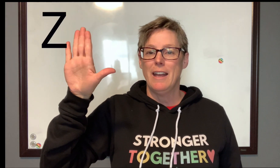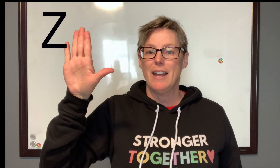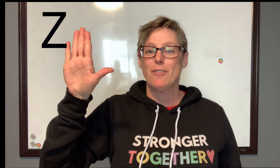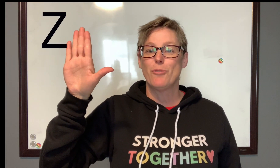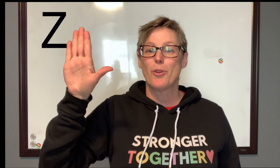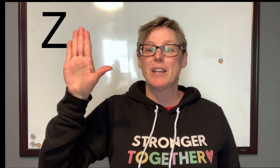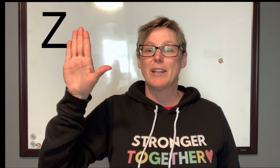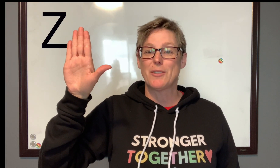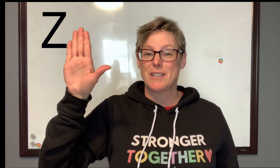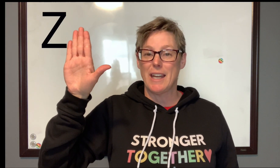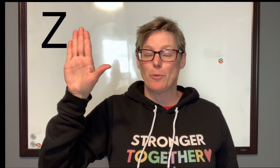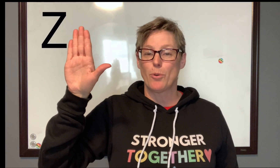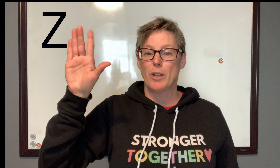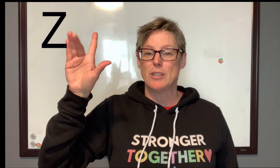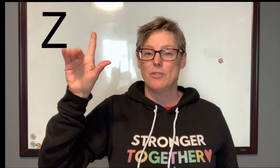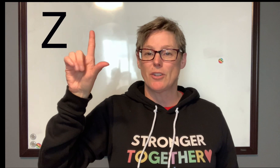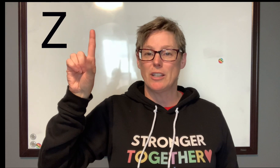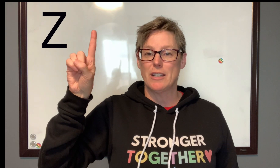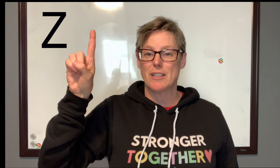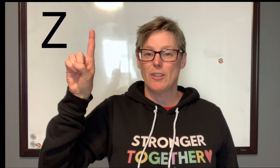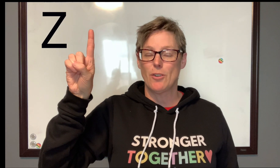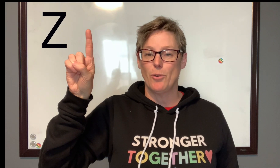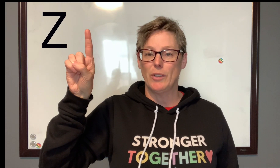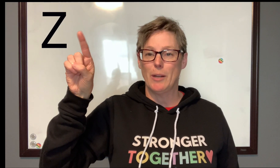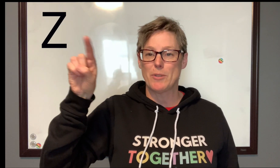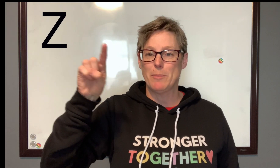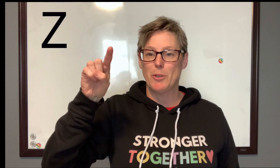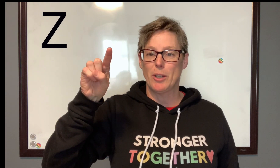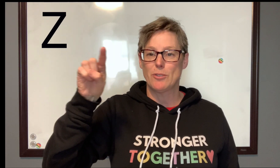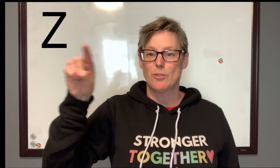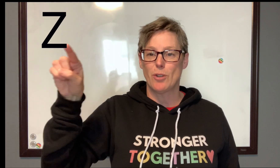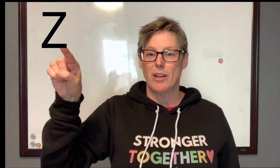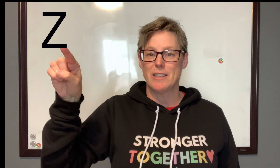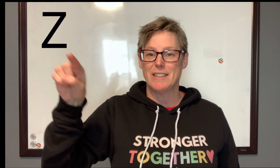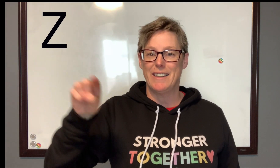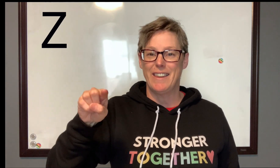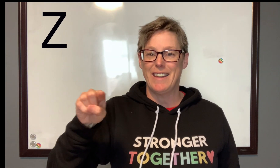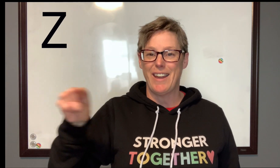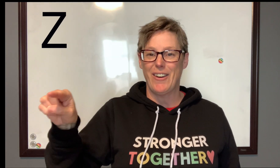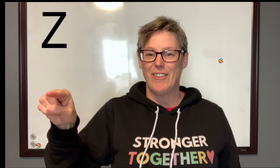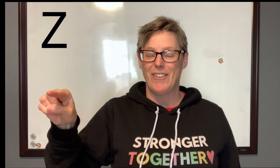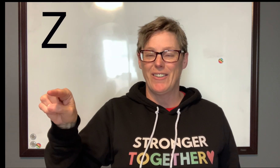and for the letter z we're going to use our index finger only and we're simply